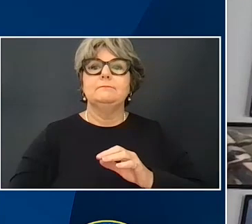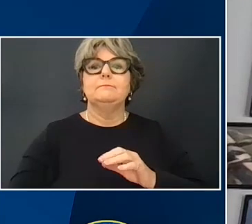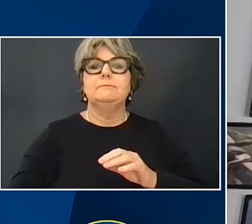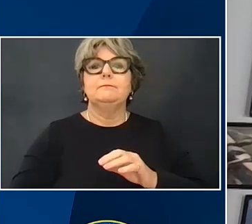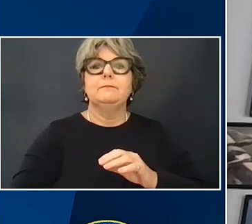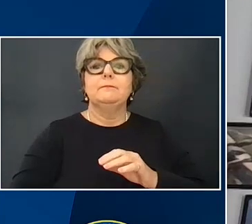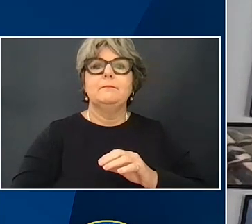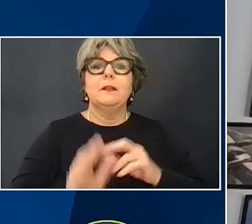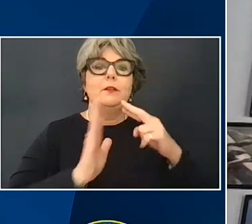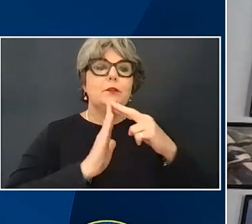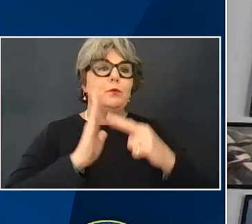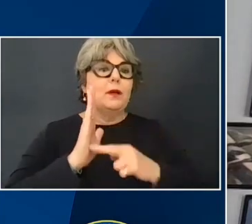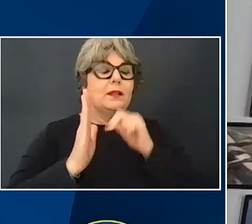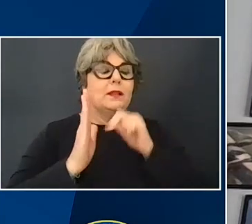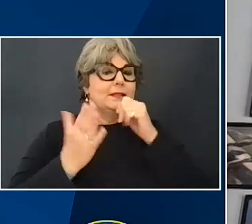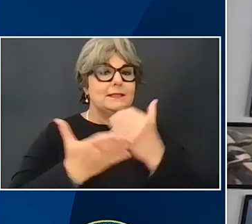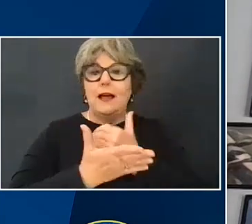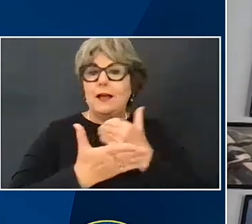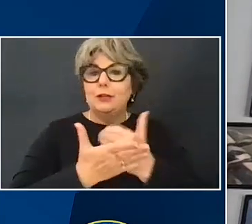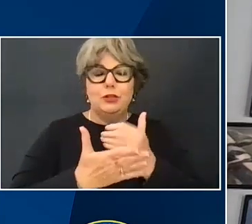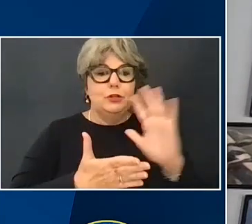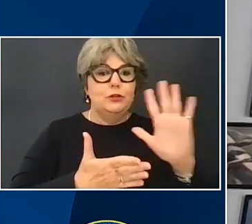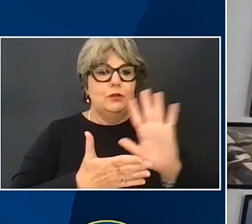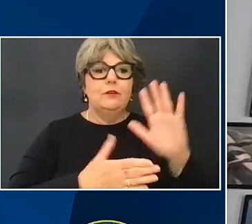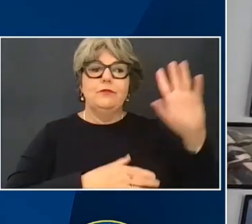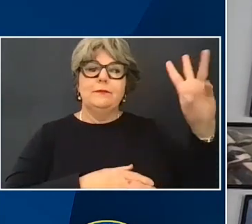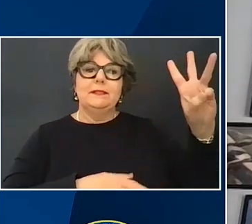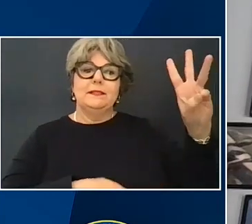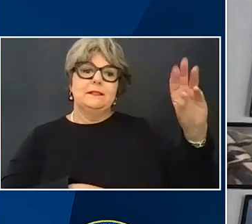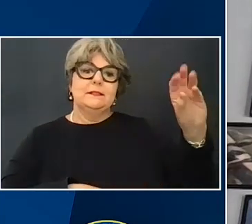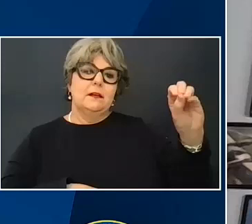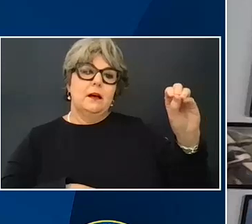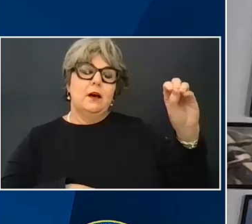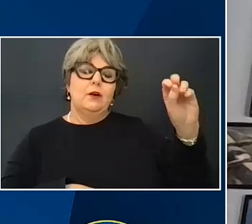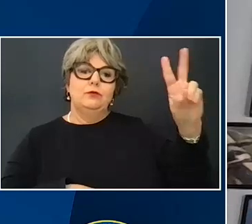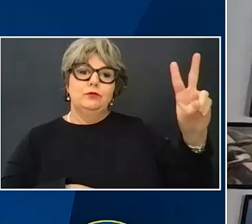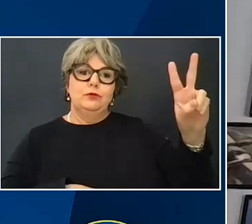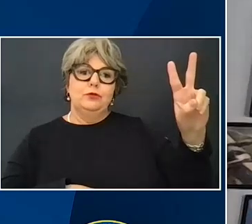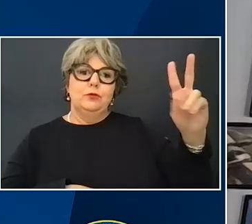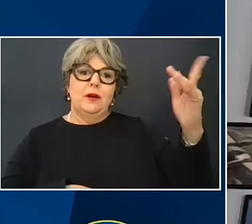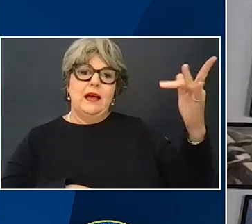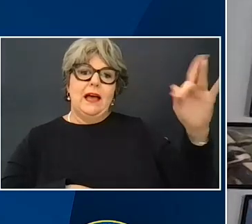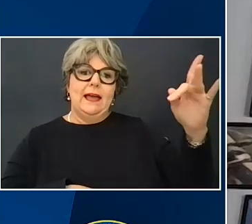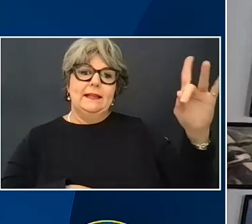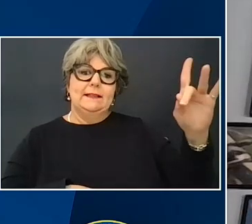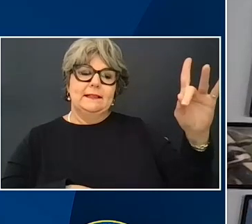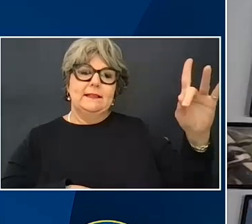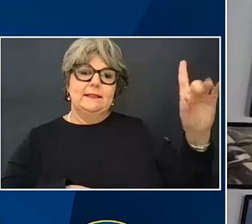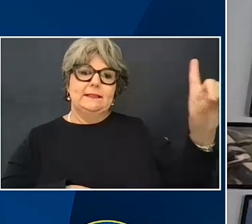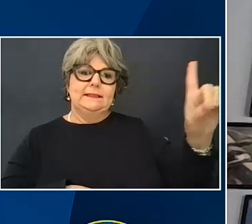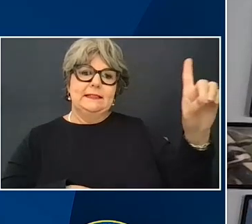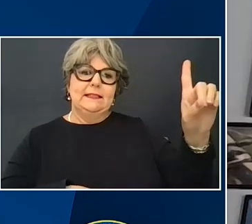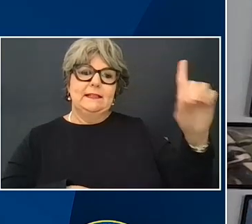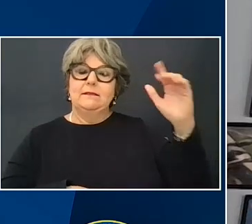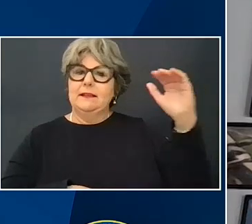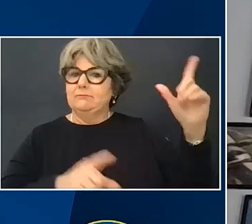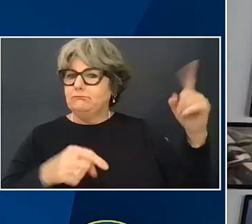We moved this from 602.18 delta. So this has been here since 2020 also.